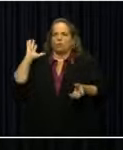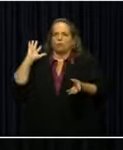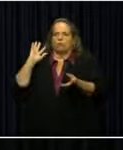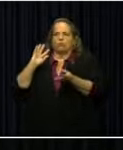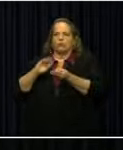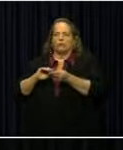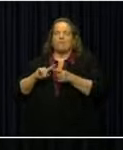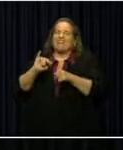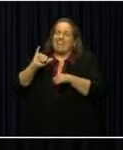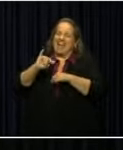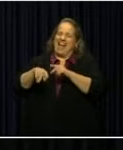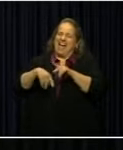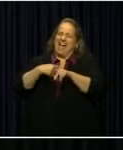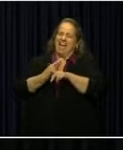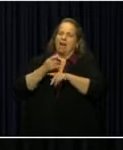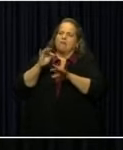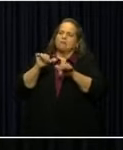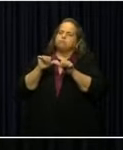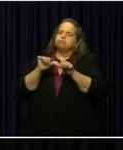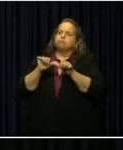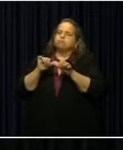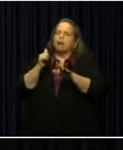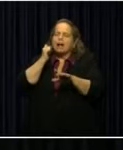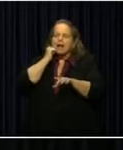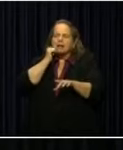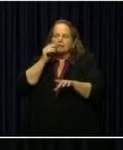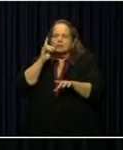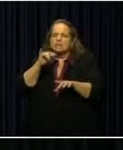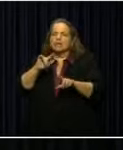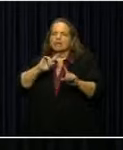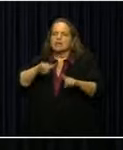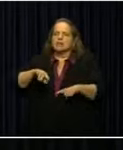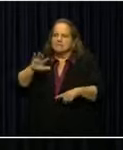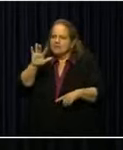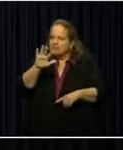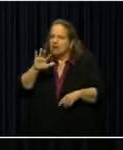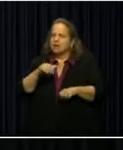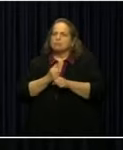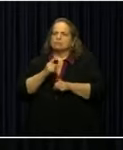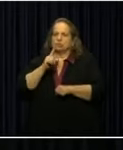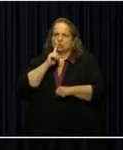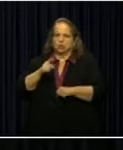I KNOW YOU FEEL LIKE YOU HAVE DONE IT A LOT, AND YOU HAVE, AND THAT IS WHY WE ARE IN THE SPOT